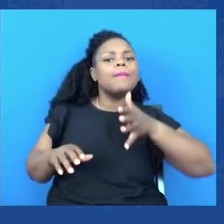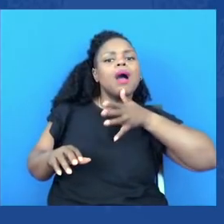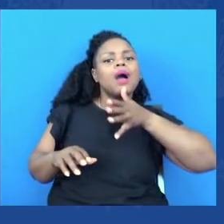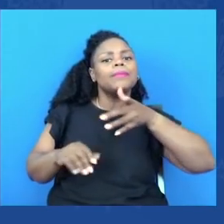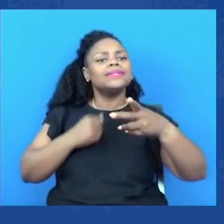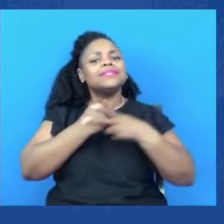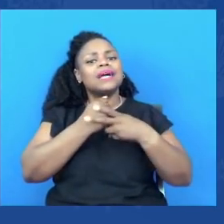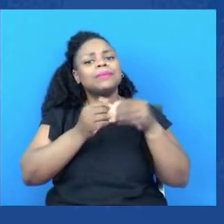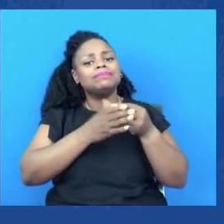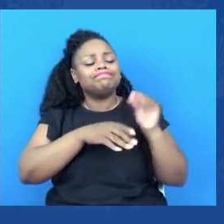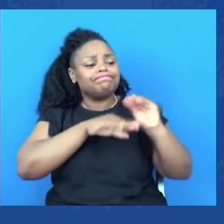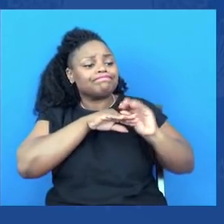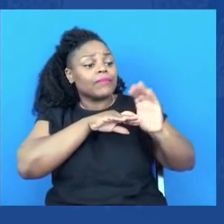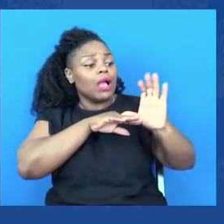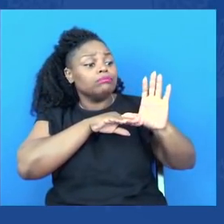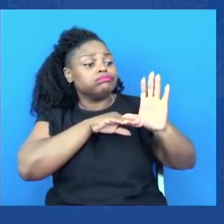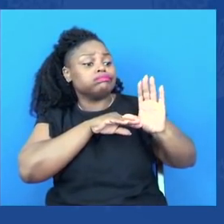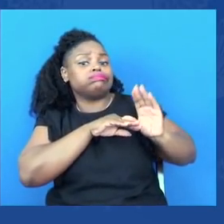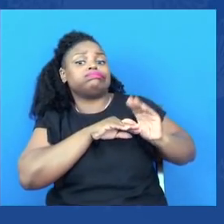It's personal to so many of us and so many of you.